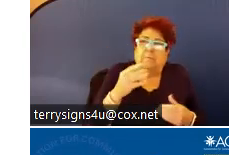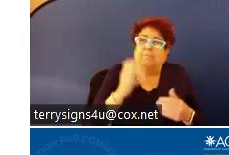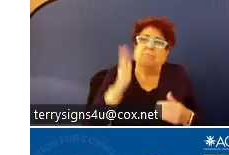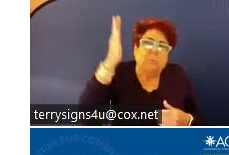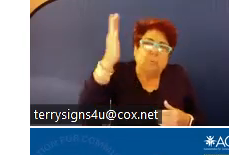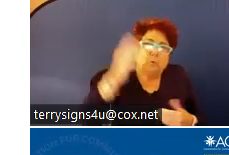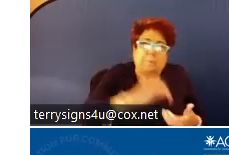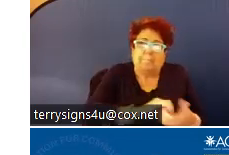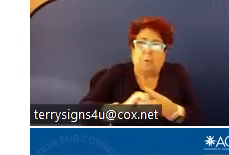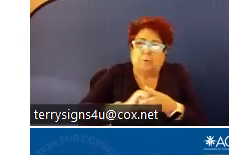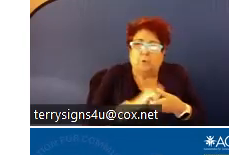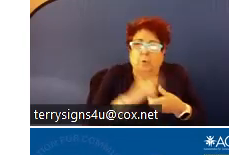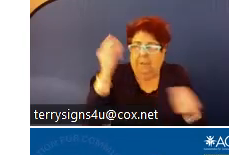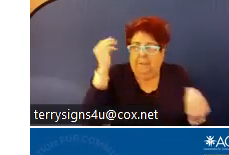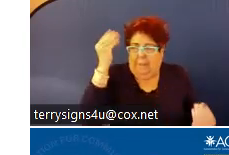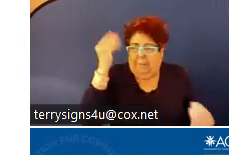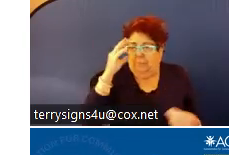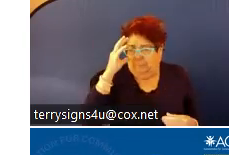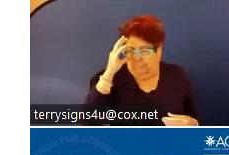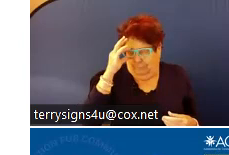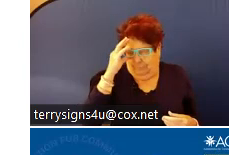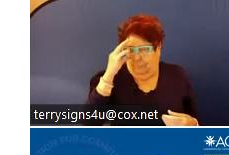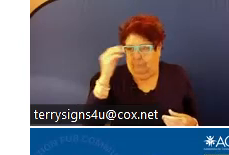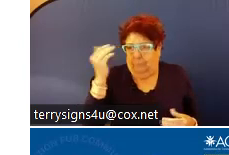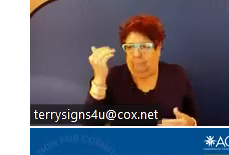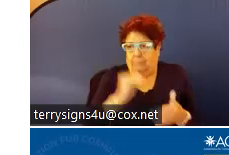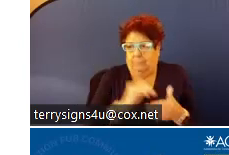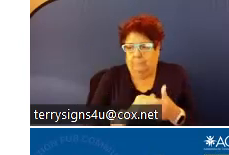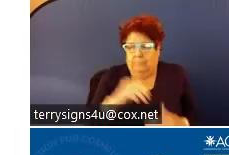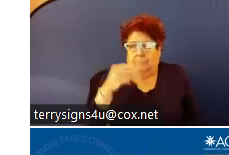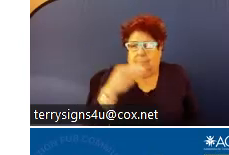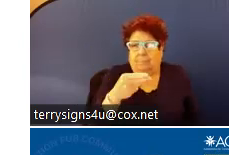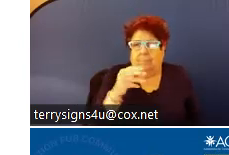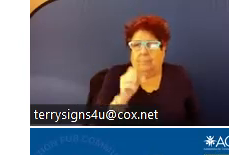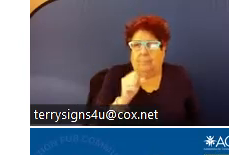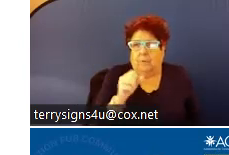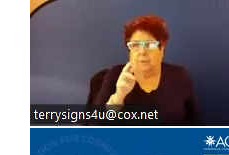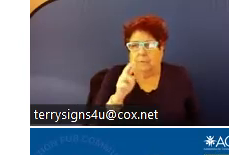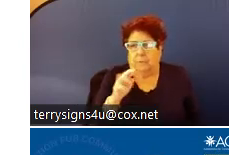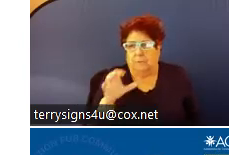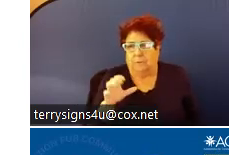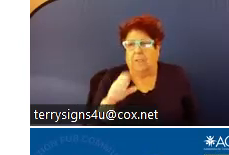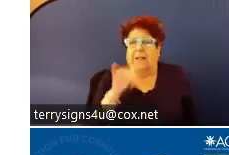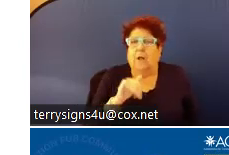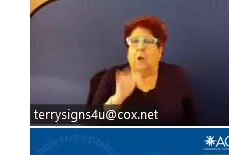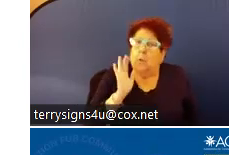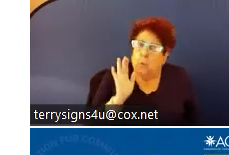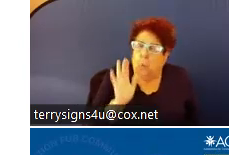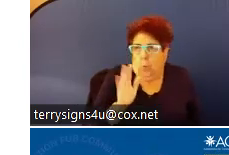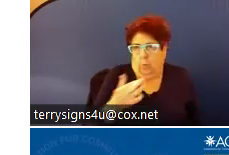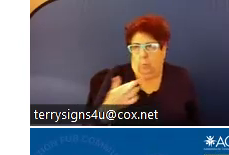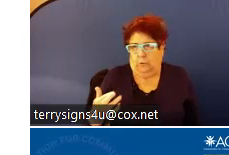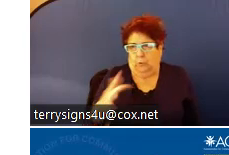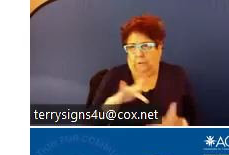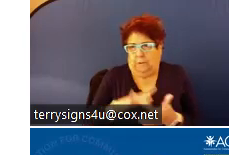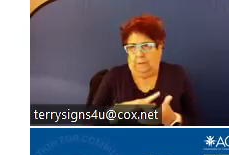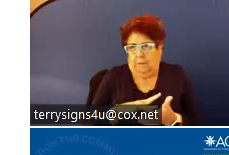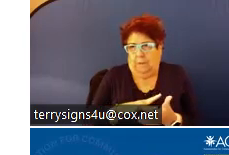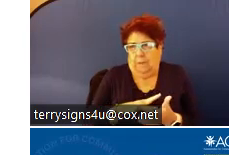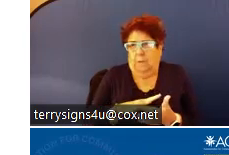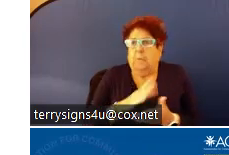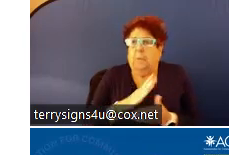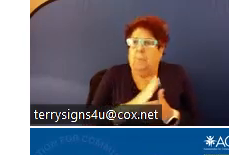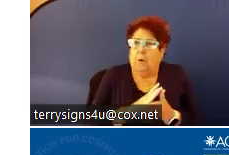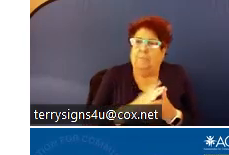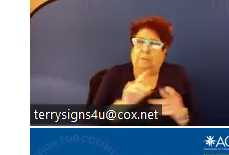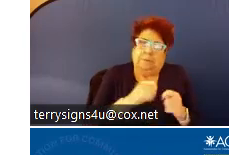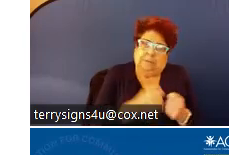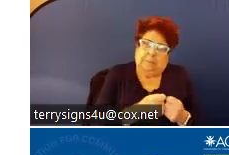The HSRC is your resource center and we want you to feel you have ownership in the Resource Center